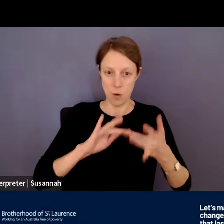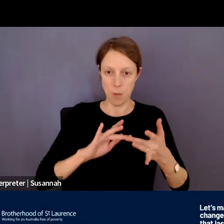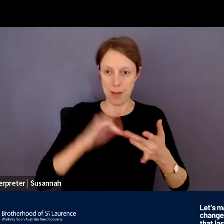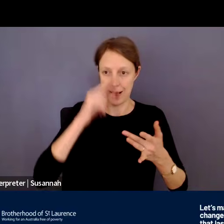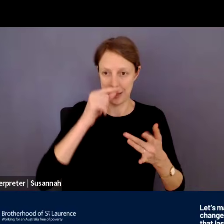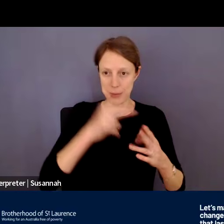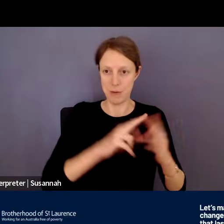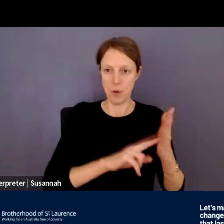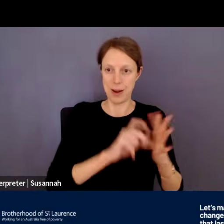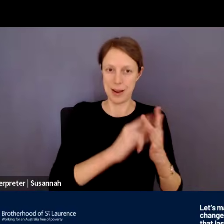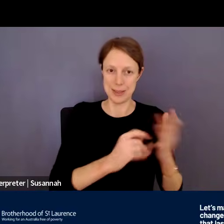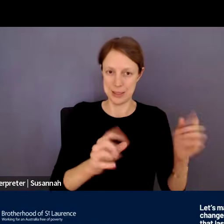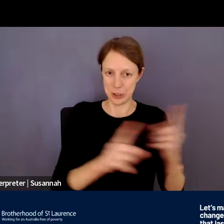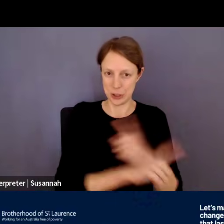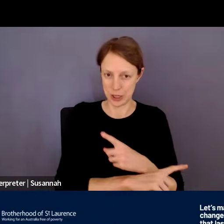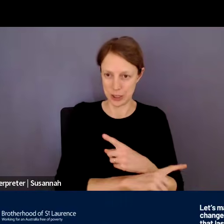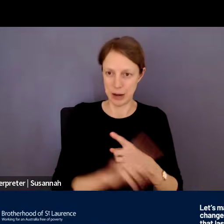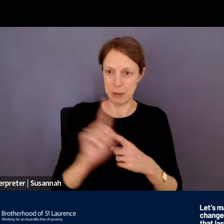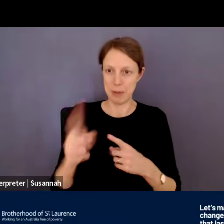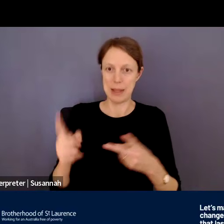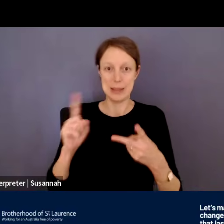That's the first question. The second question is what are you going to be eligible for,